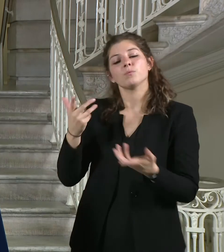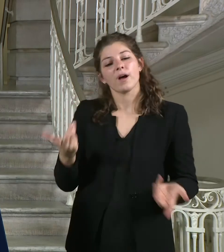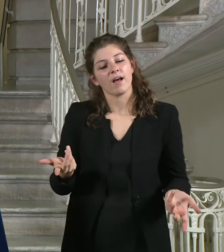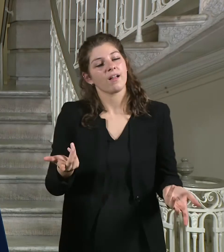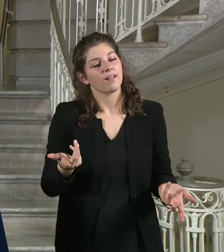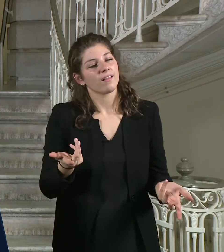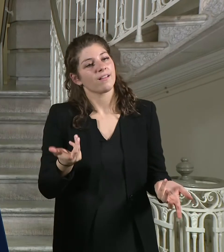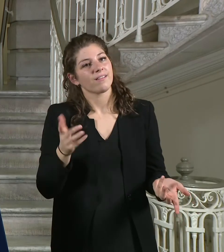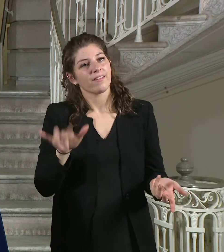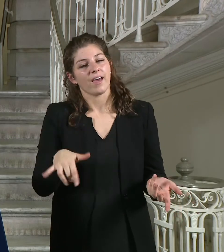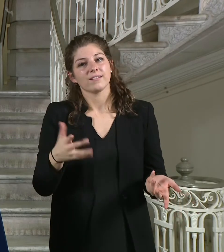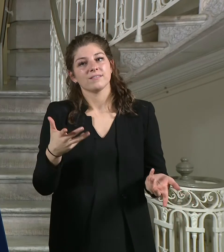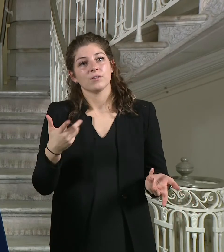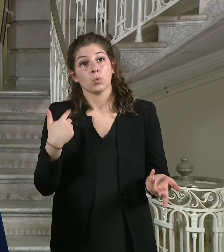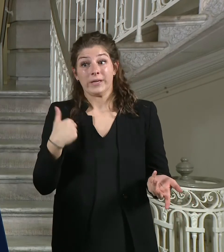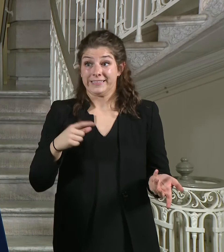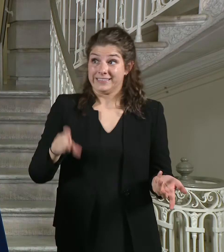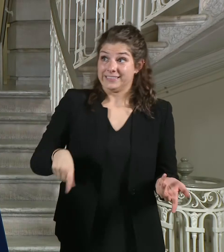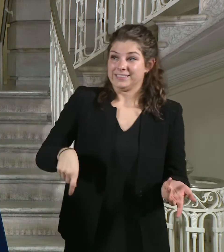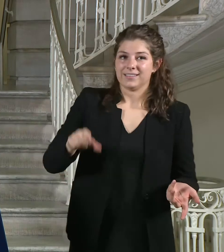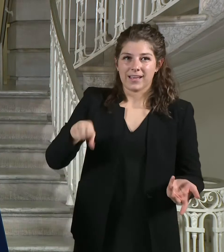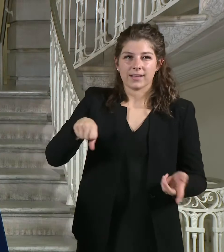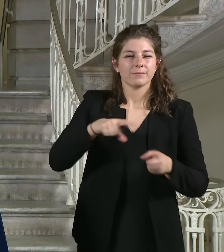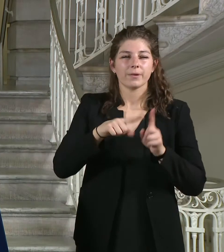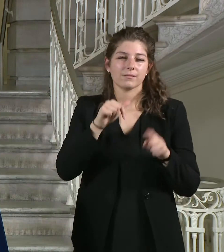ARE THE ONLY TWO THINGS I DIDN'T